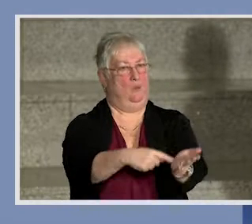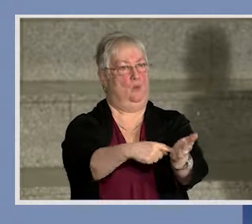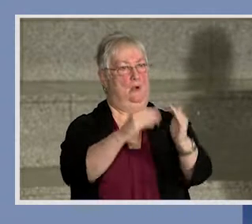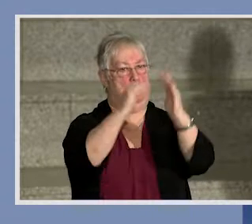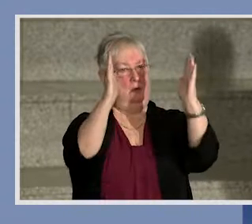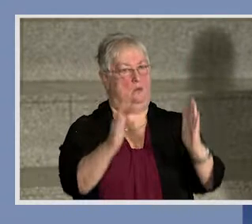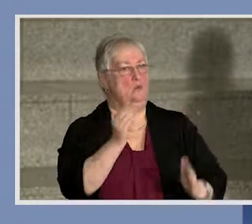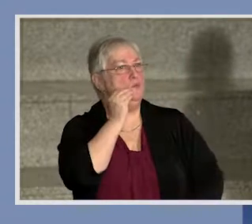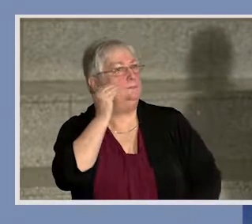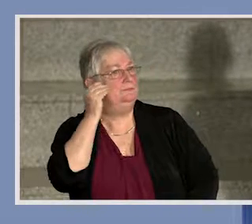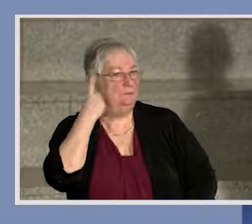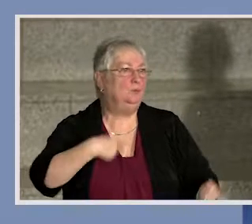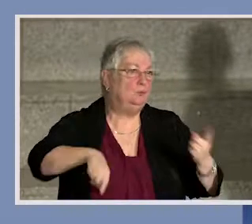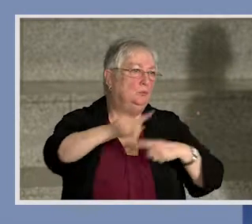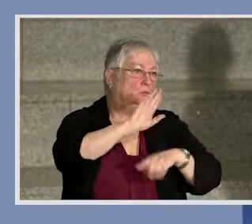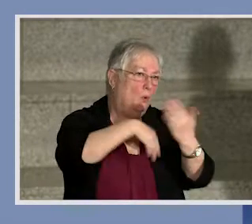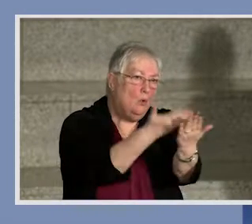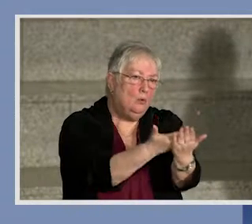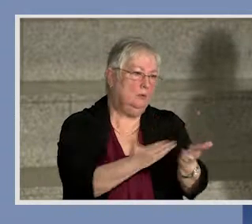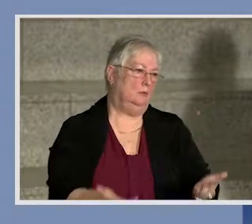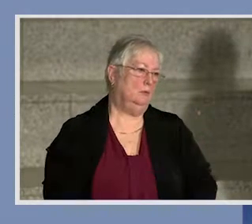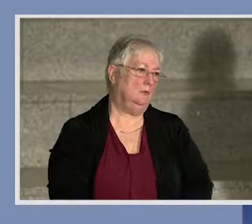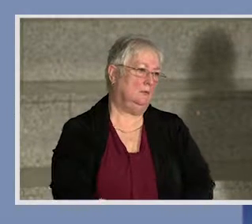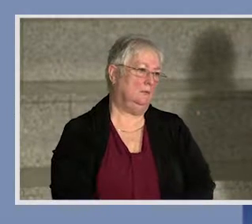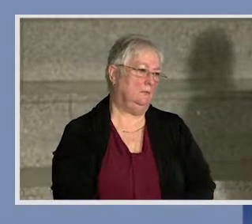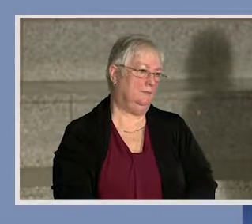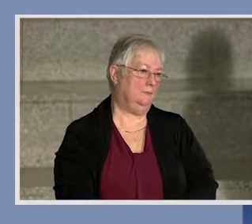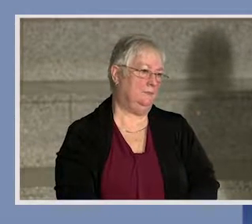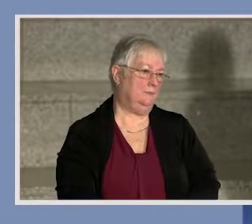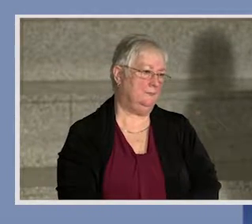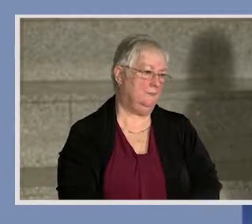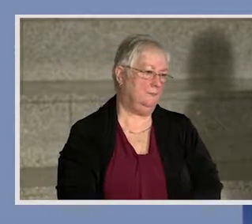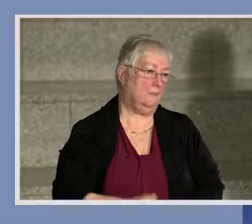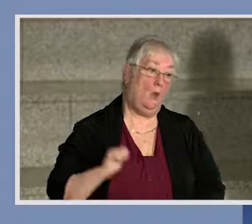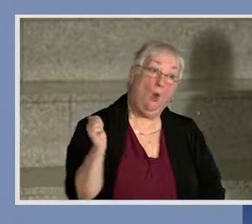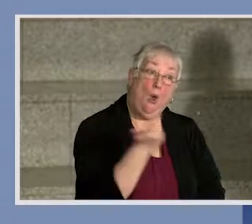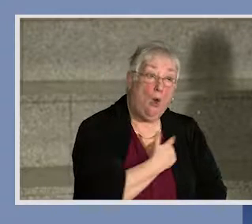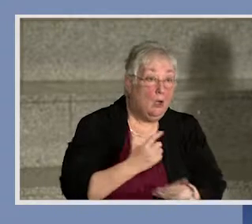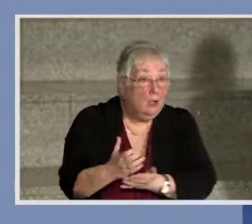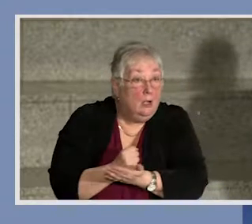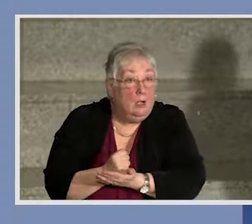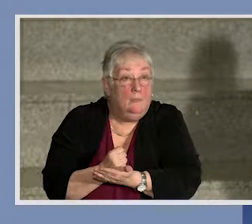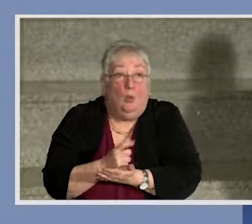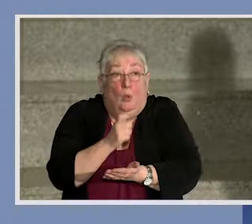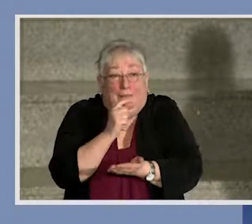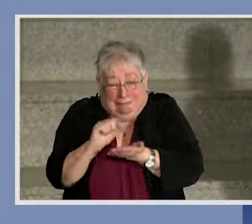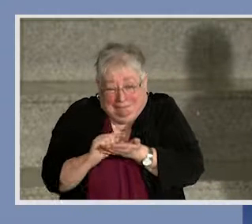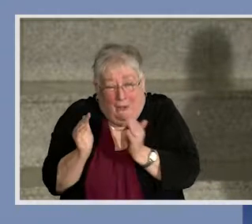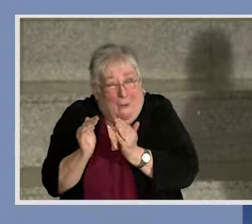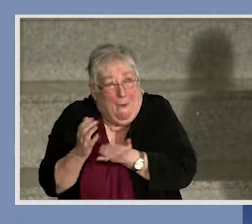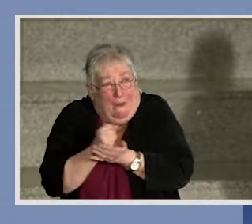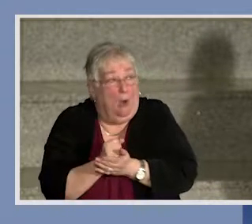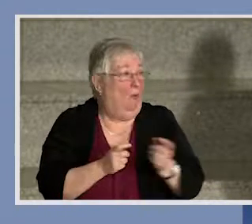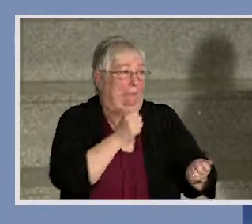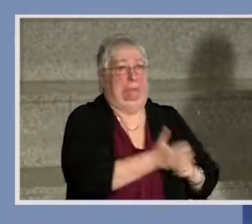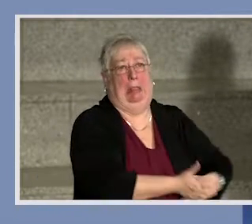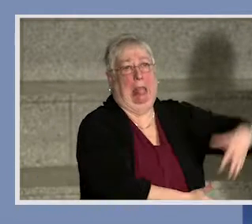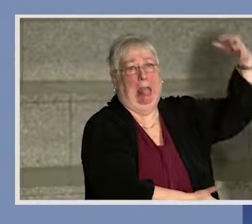TO PEOPLE ACROSS ALL INCOME RANGES. WE HELP SENIORS AGE AT HOME. WE FUND RENTAL ASSISTANCE,